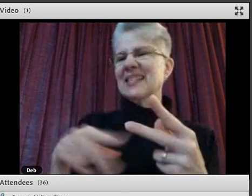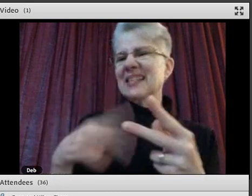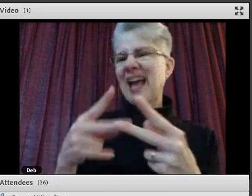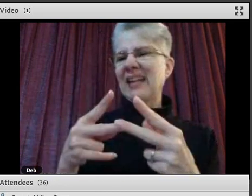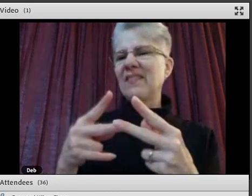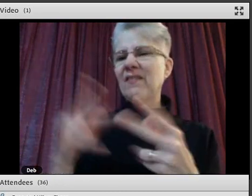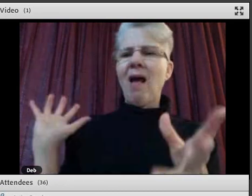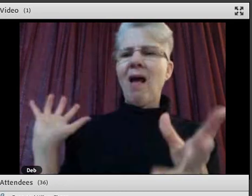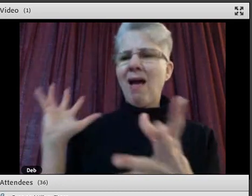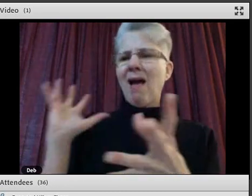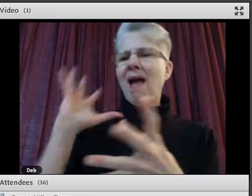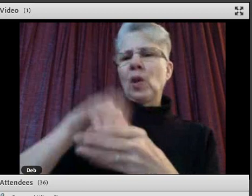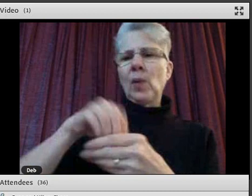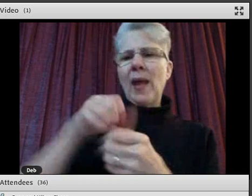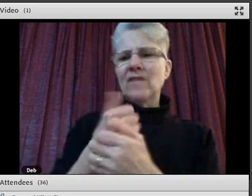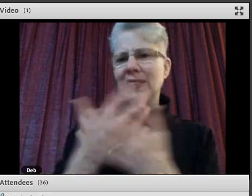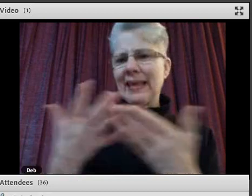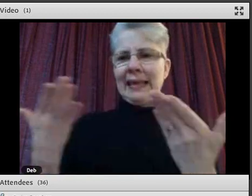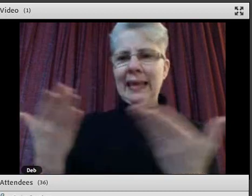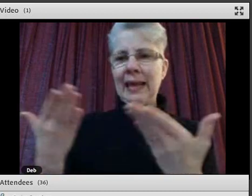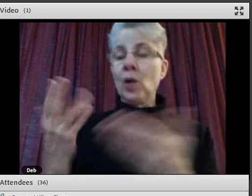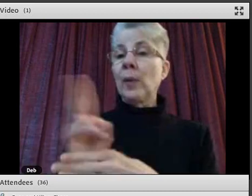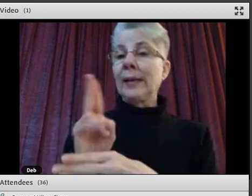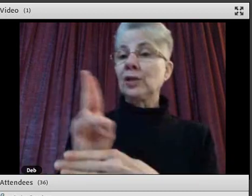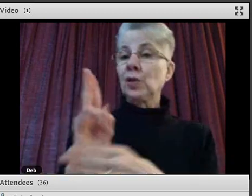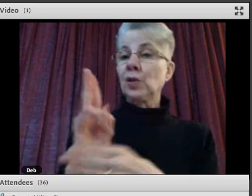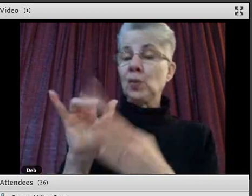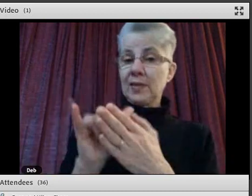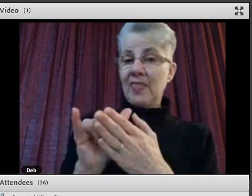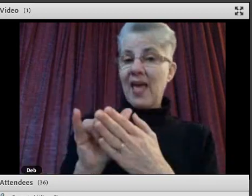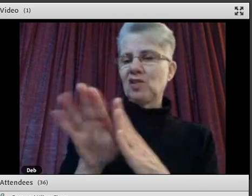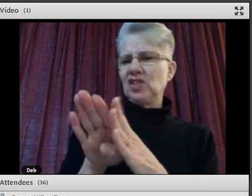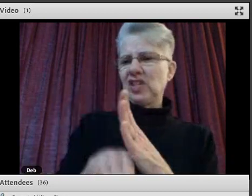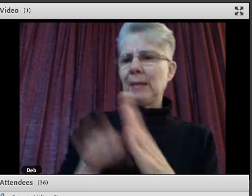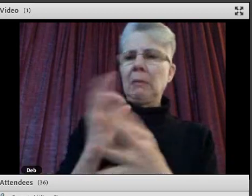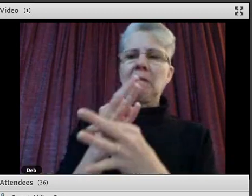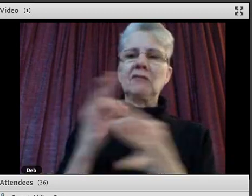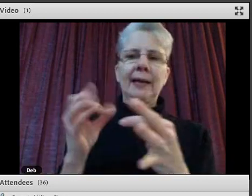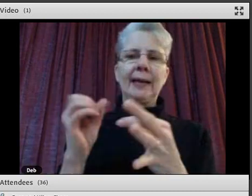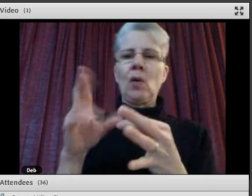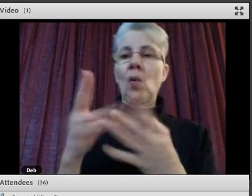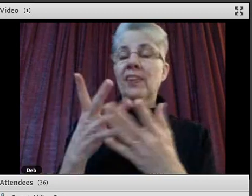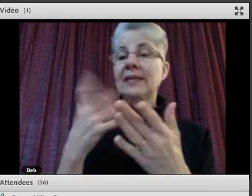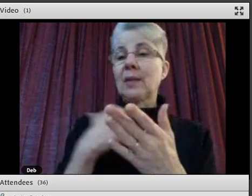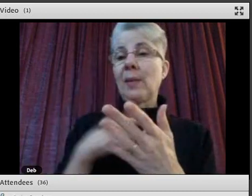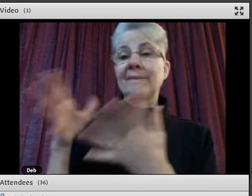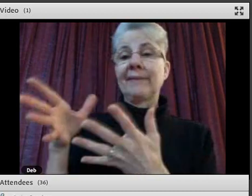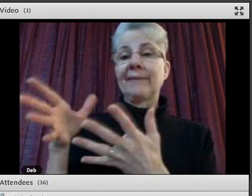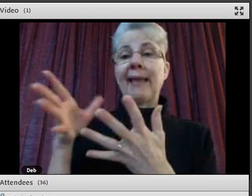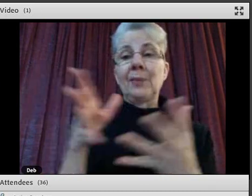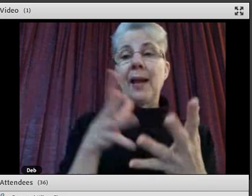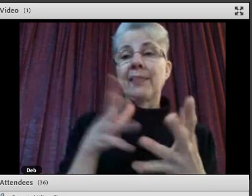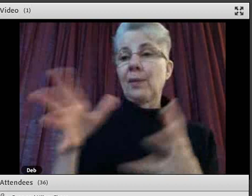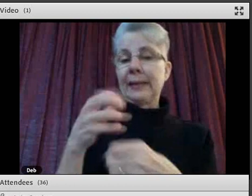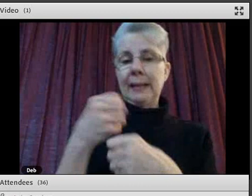some other things that we can use that are cheap or free, or just things that we have lying around that we can make really cool projects out of.